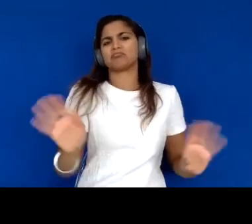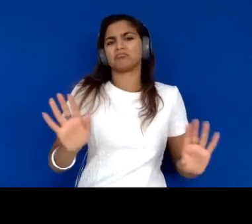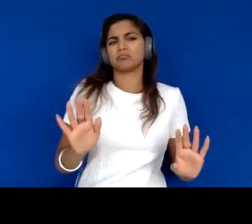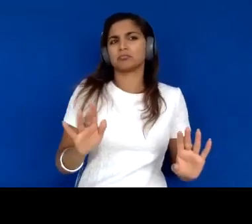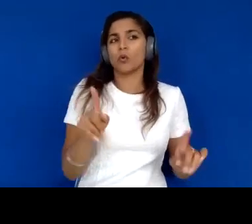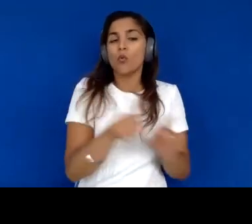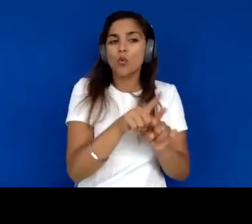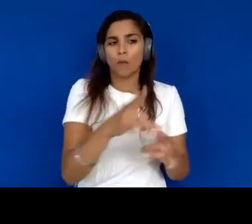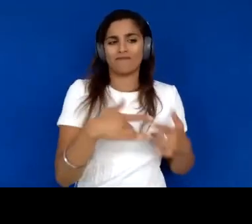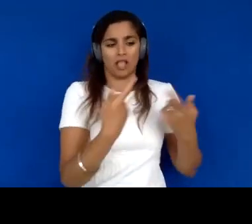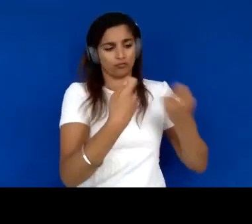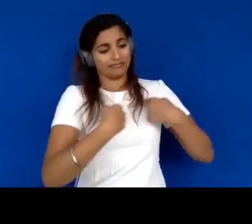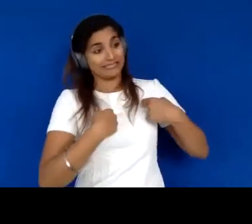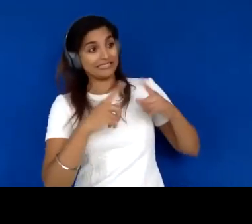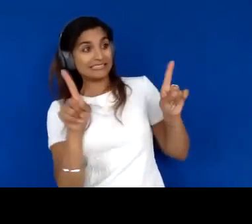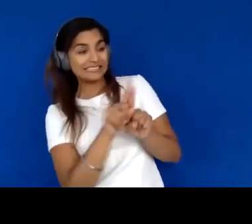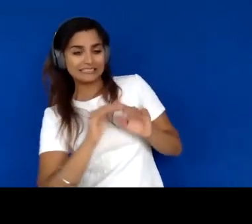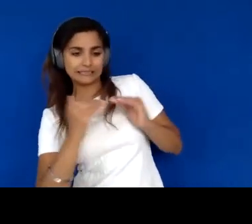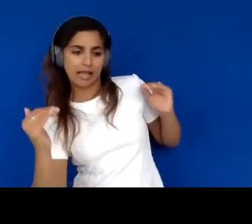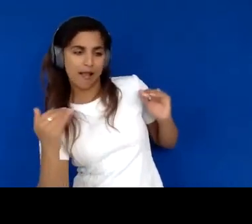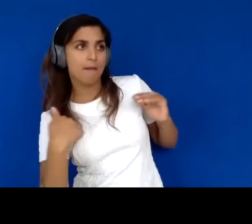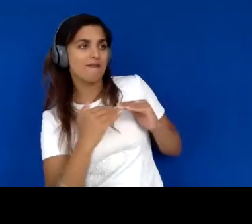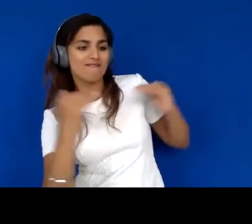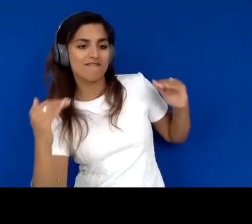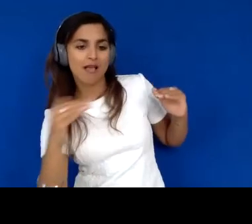treated as seriously as male competitors or to win lucrative sponsorship under